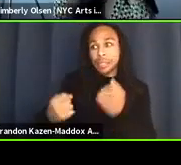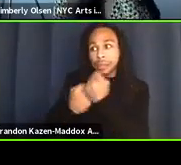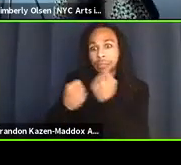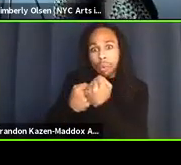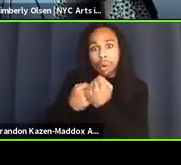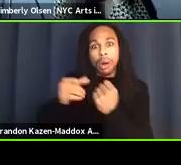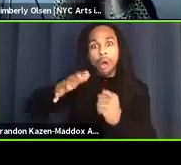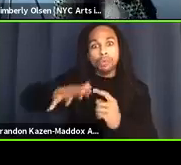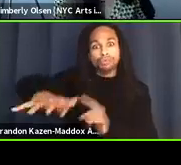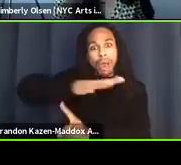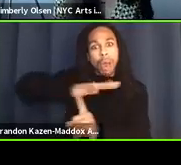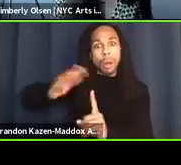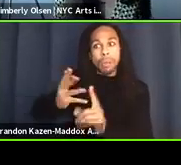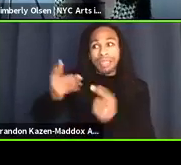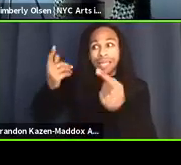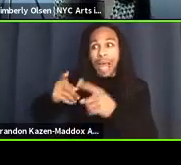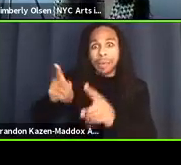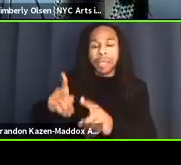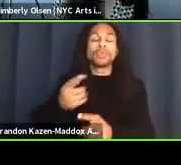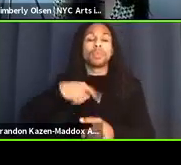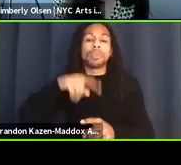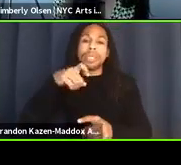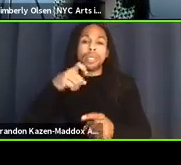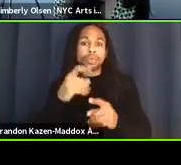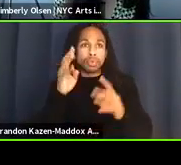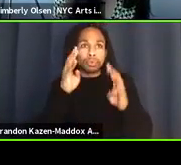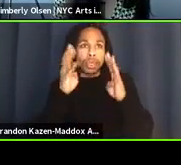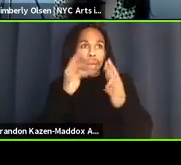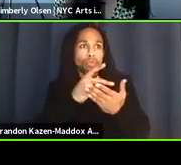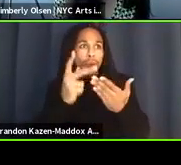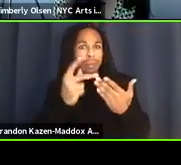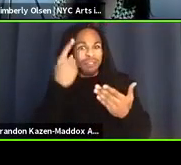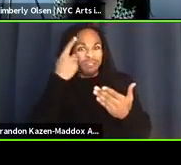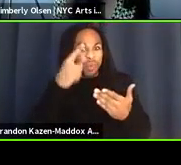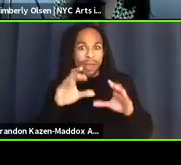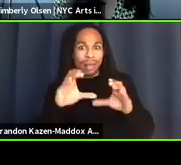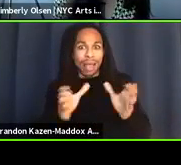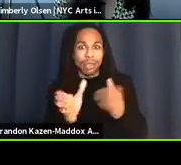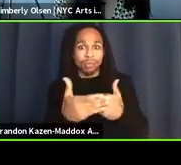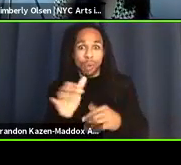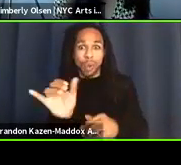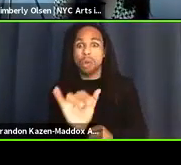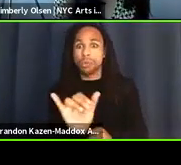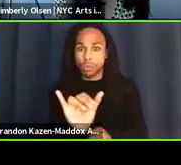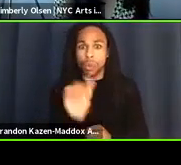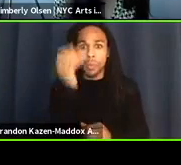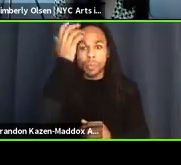We knew we had to figure out how to create quality programming online. We launched,